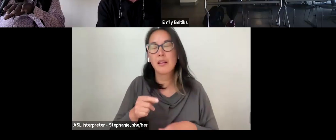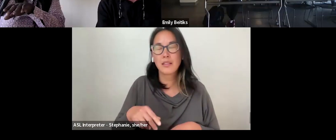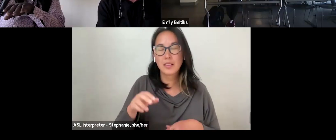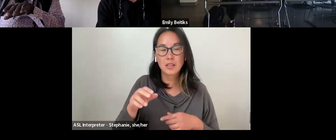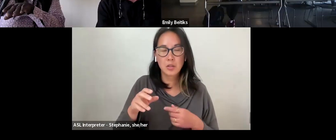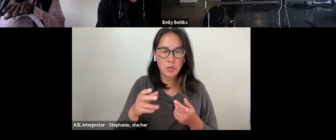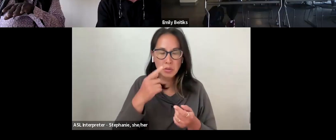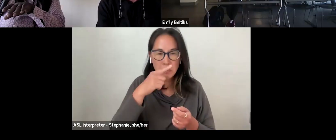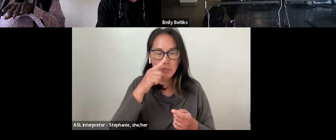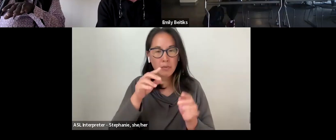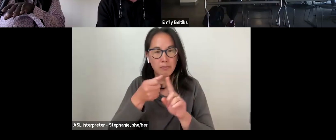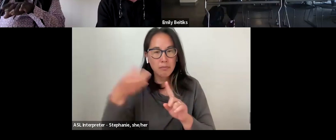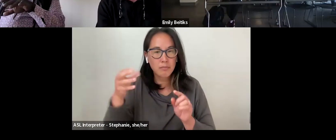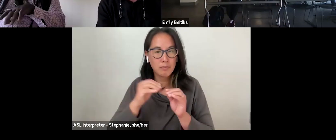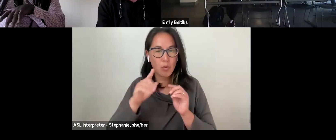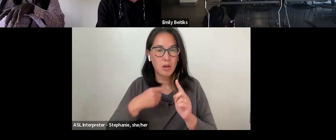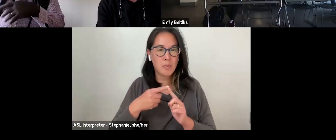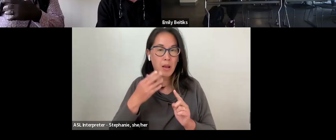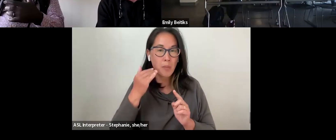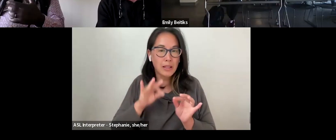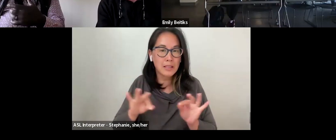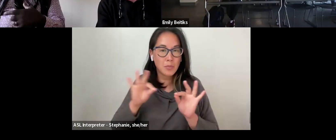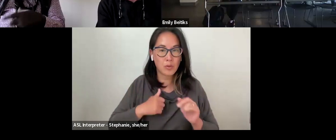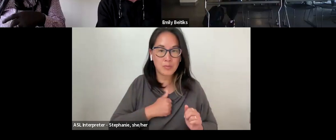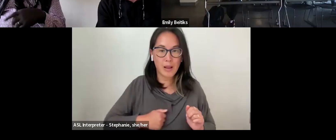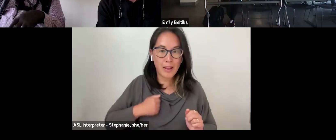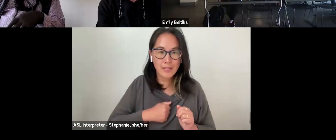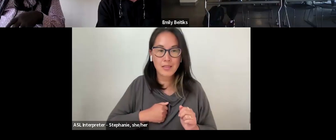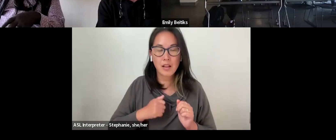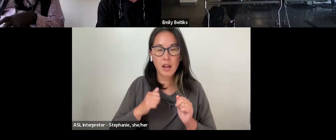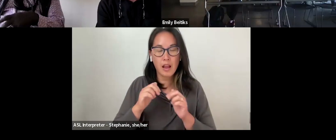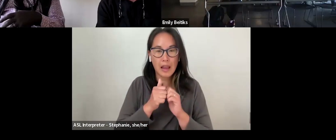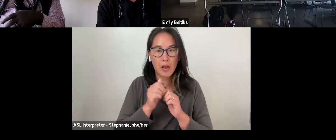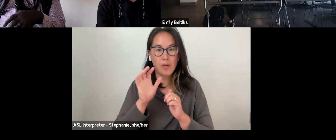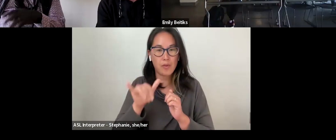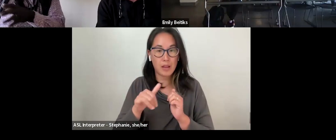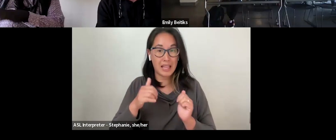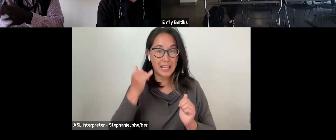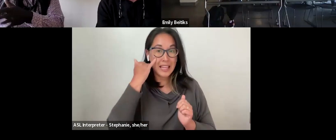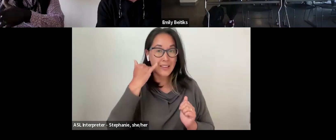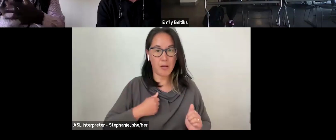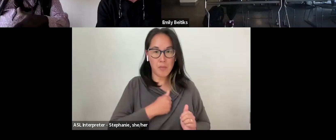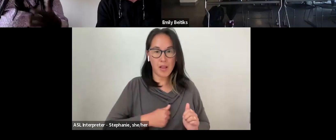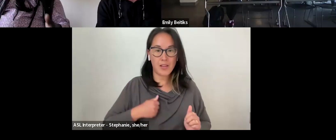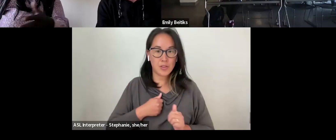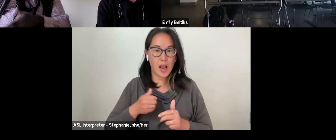I think that the passage really talked about how it shifts the power dynamic and the burden away